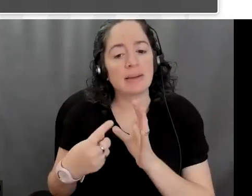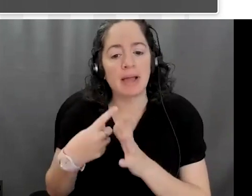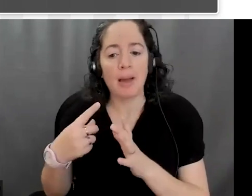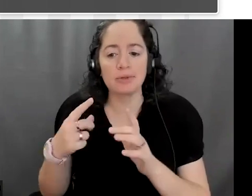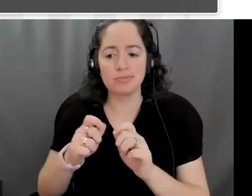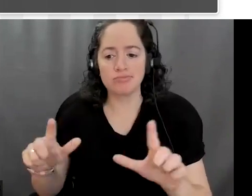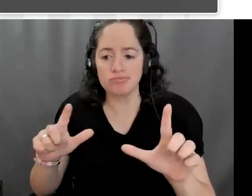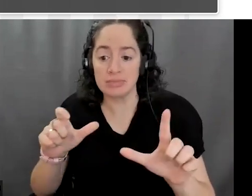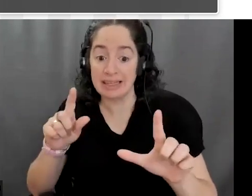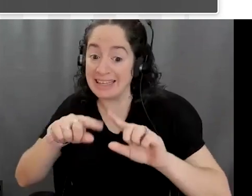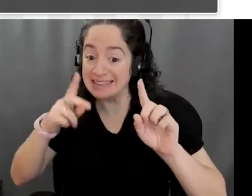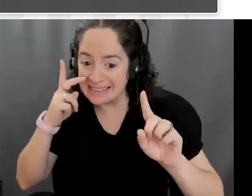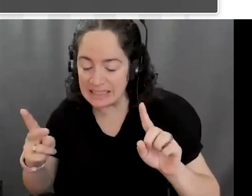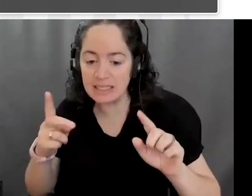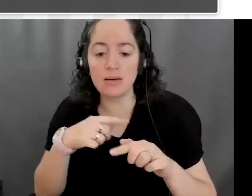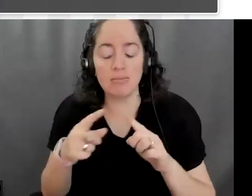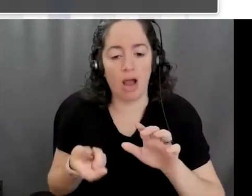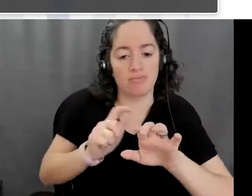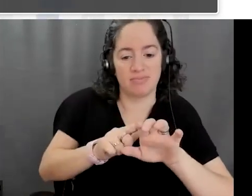This is a table that can be scrolled,